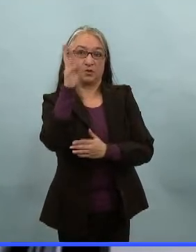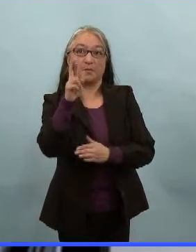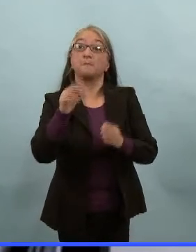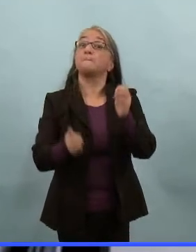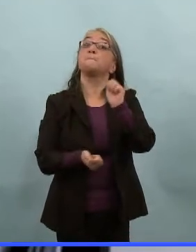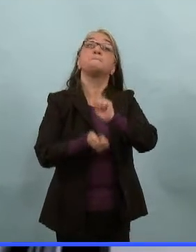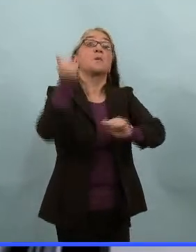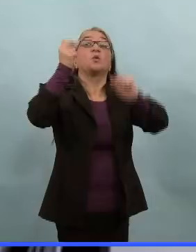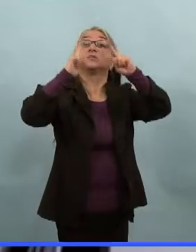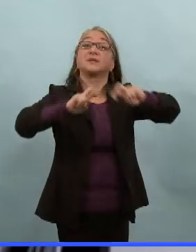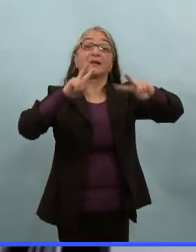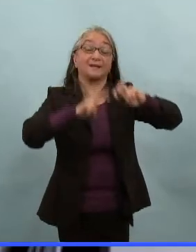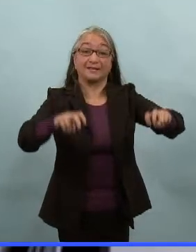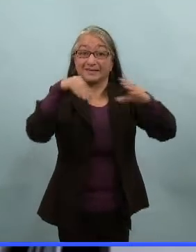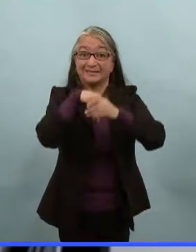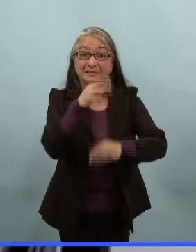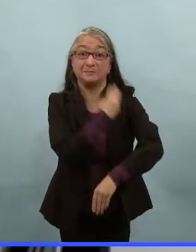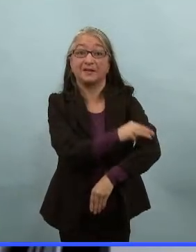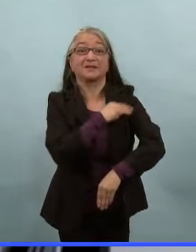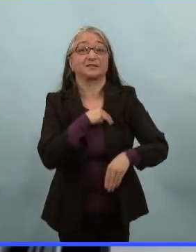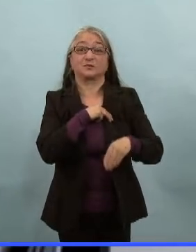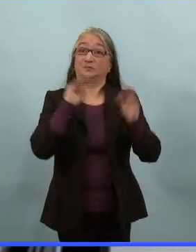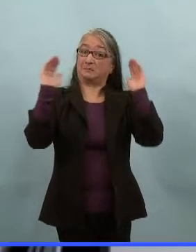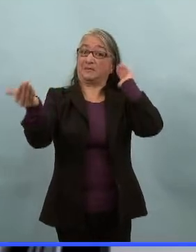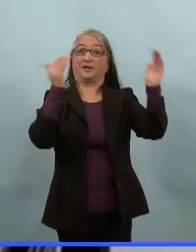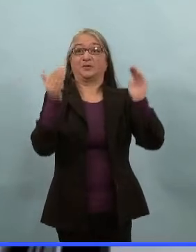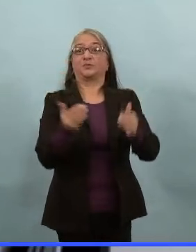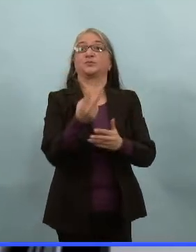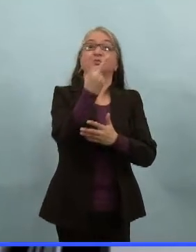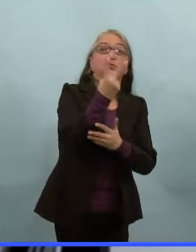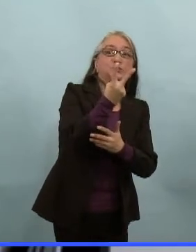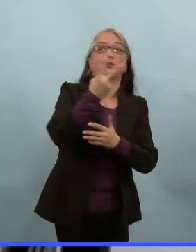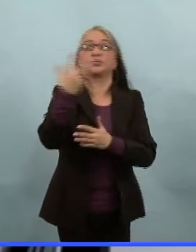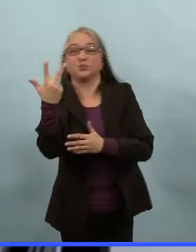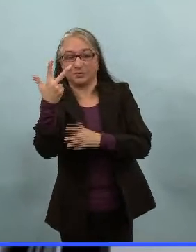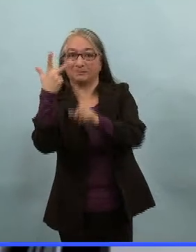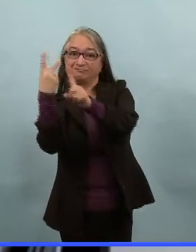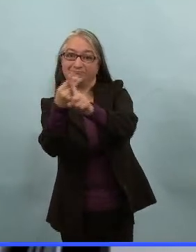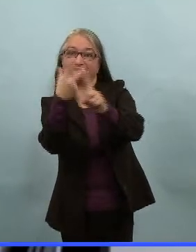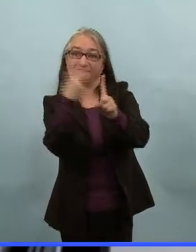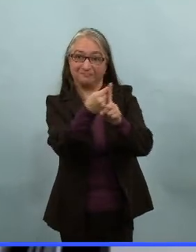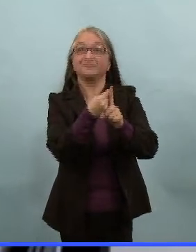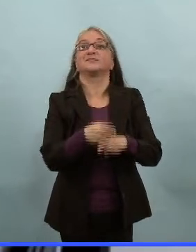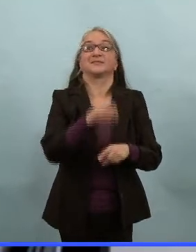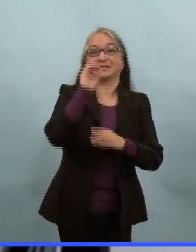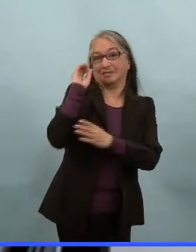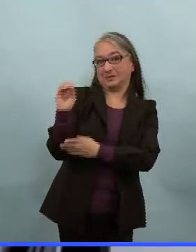who have two or three doses to those who have zero or one doses and so that's the